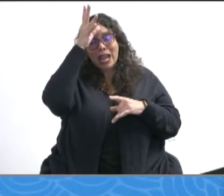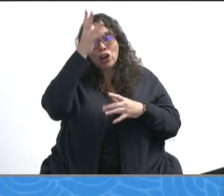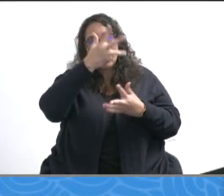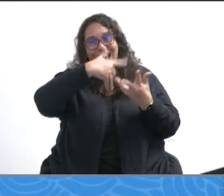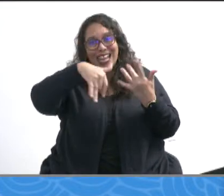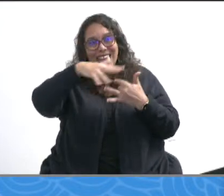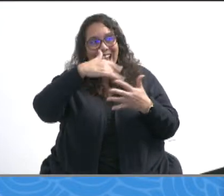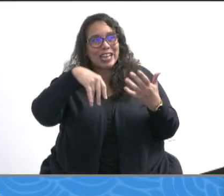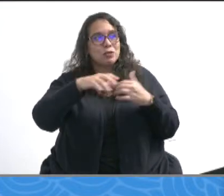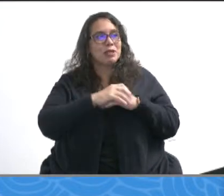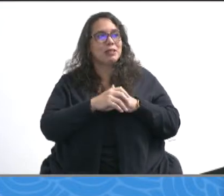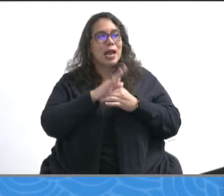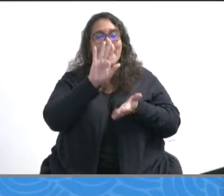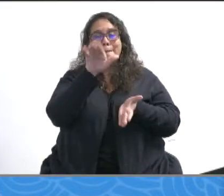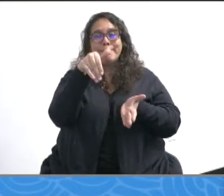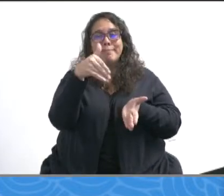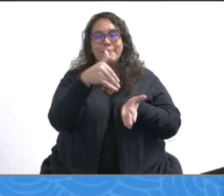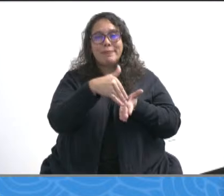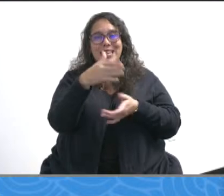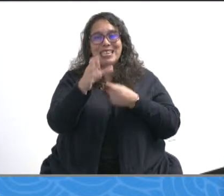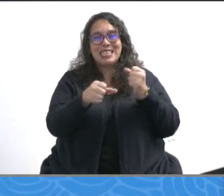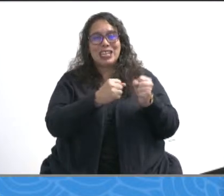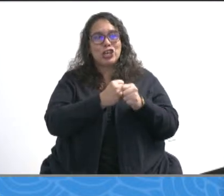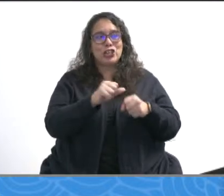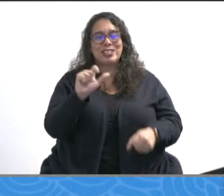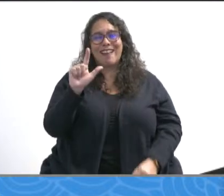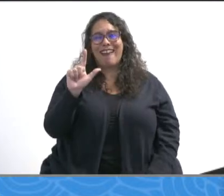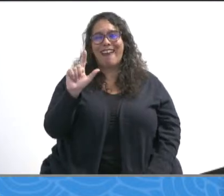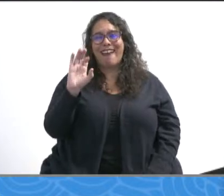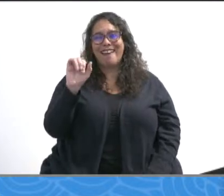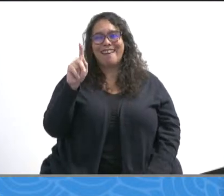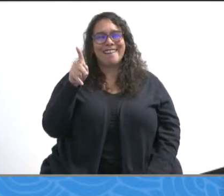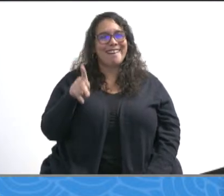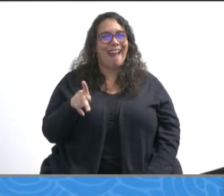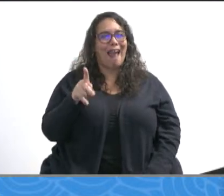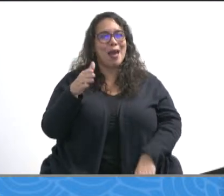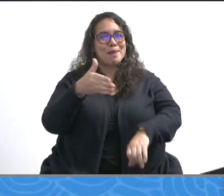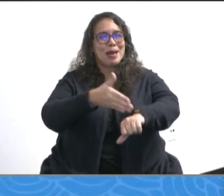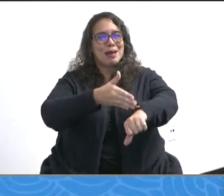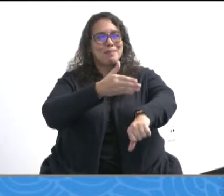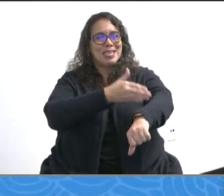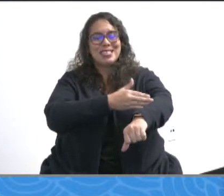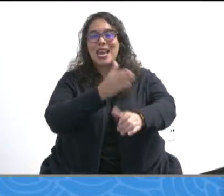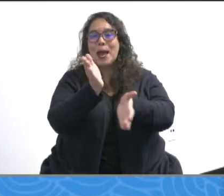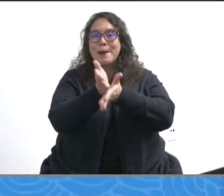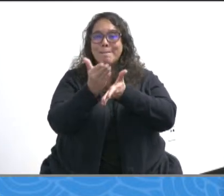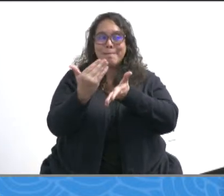and we have the best team here today, pun is intended. We're gonna discuss with you